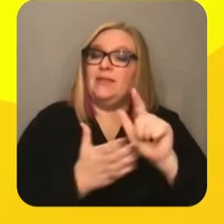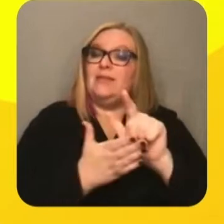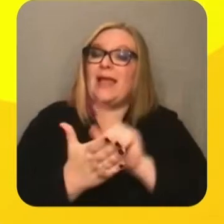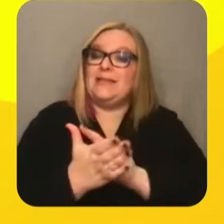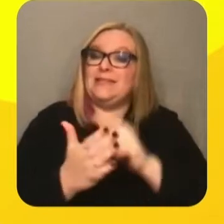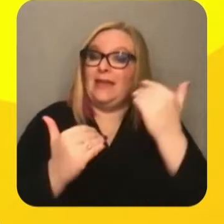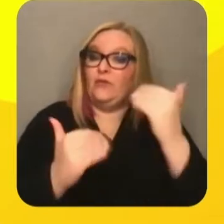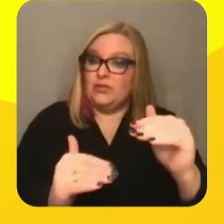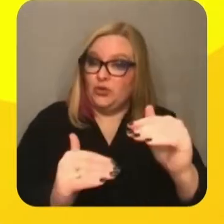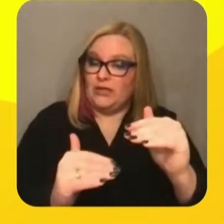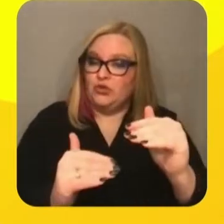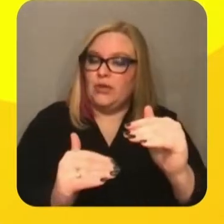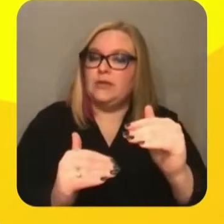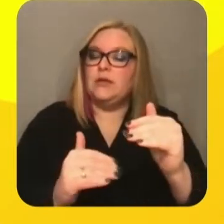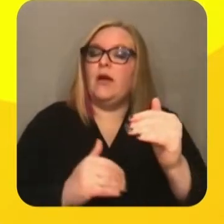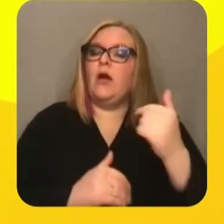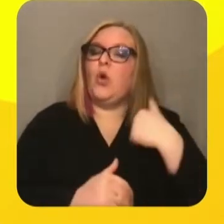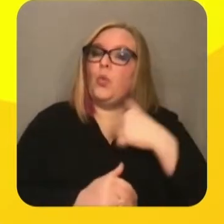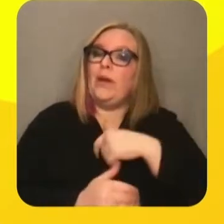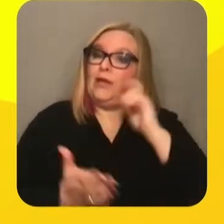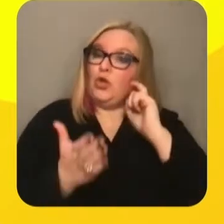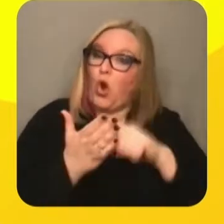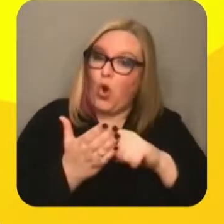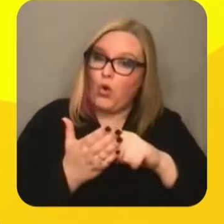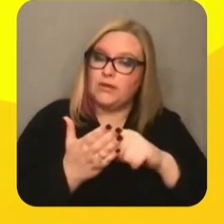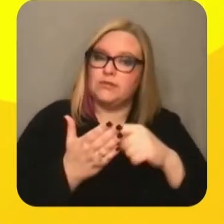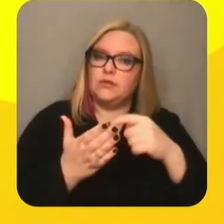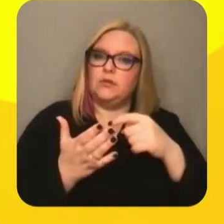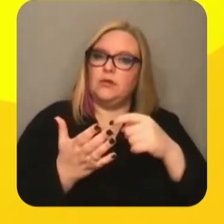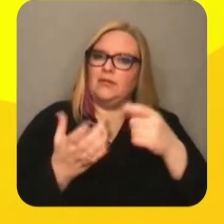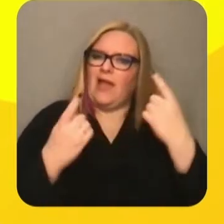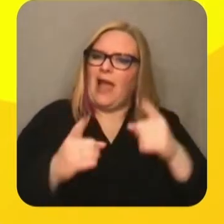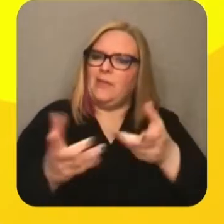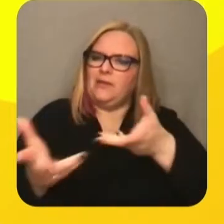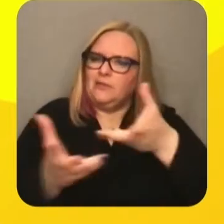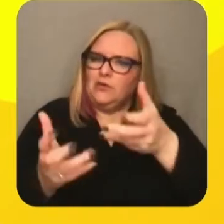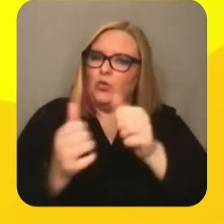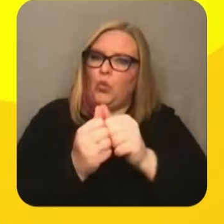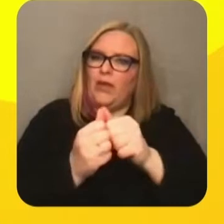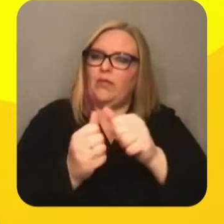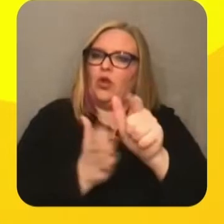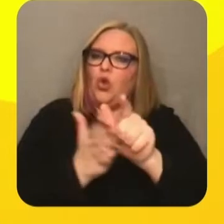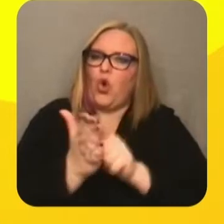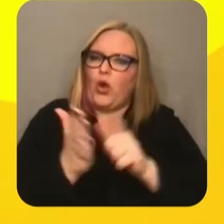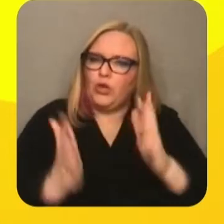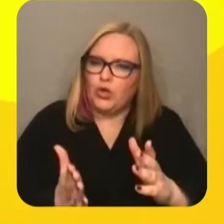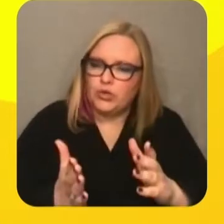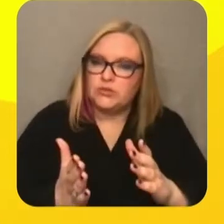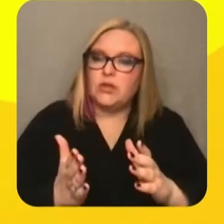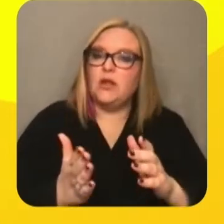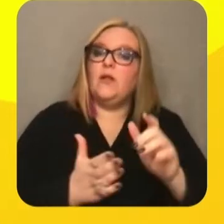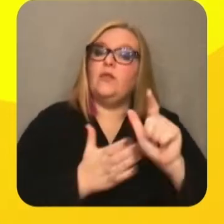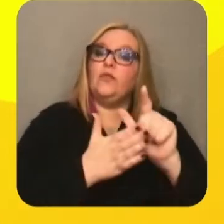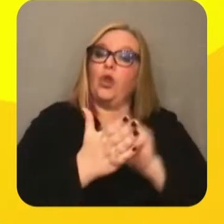But what we actually found when we started having conversations with our employment lawyers is that the laws are a lot less restrictive than a lot of people think.